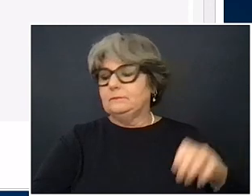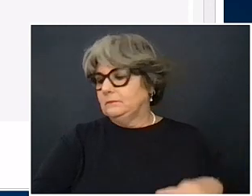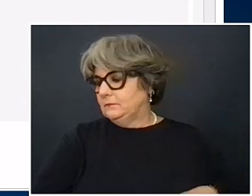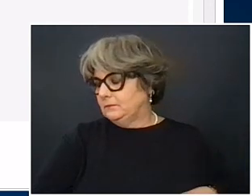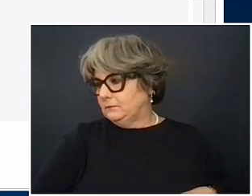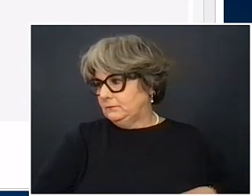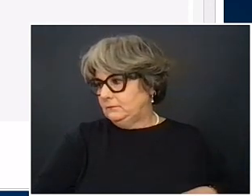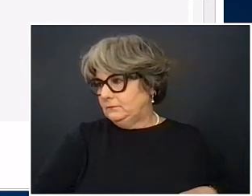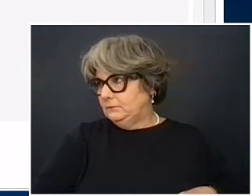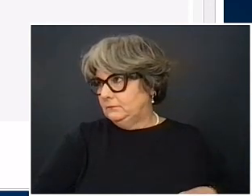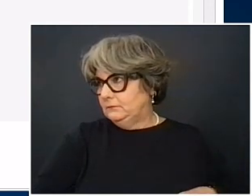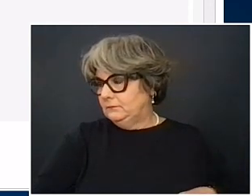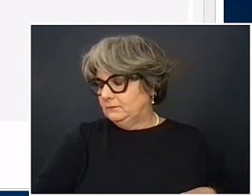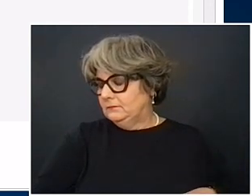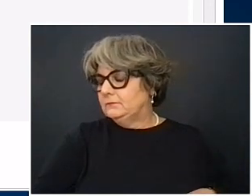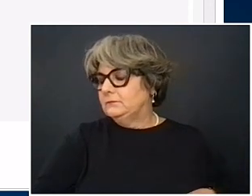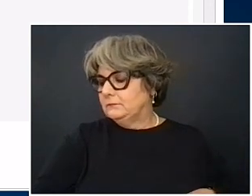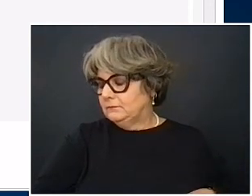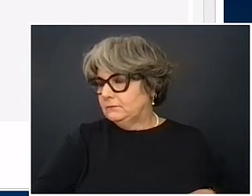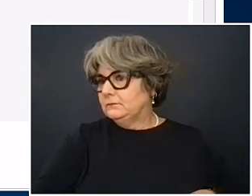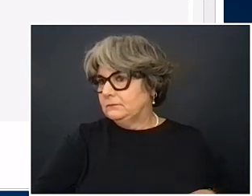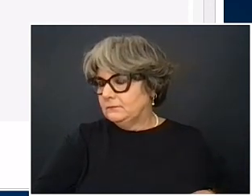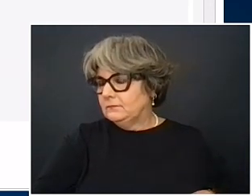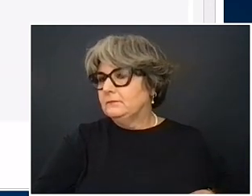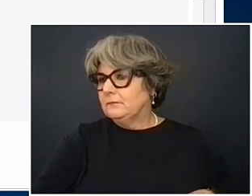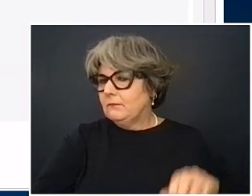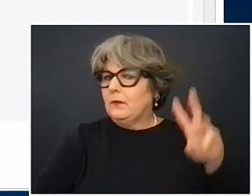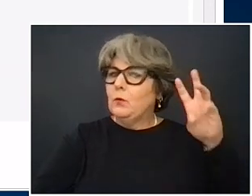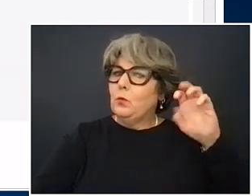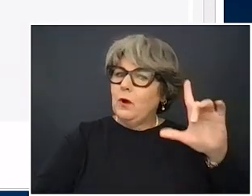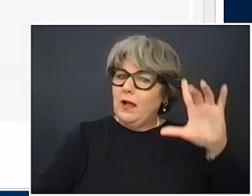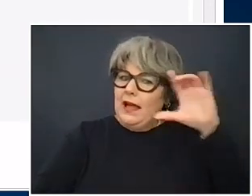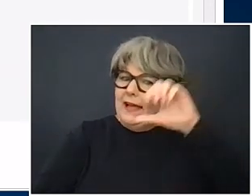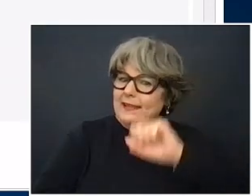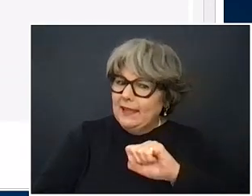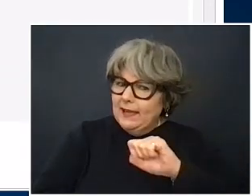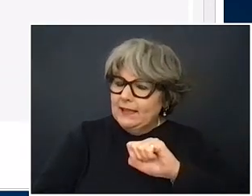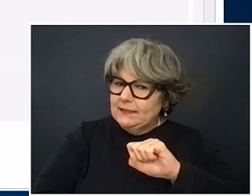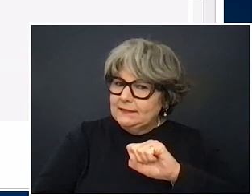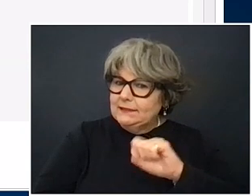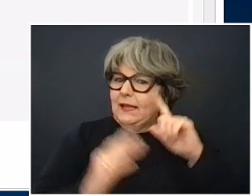Yes. Well, I guess some of that, but hoped it wasn't the answer.